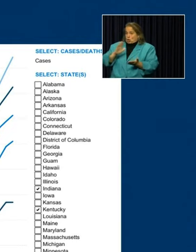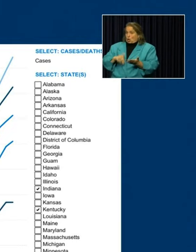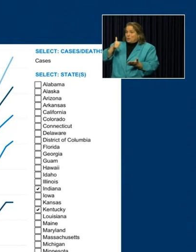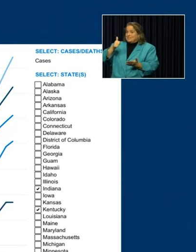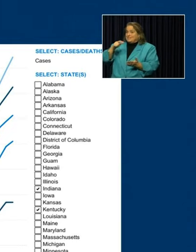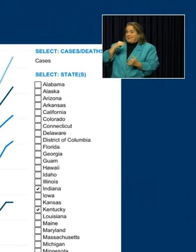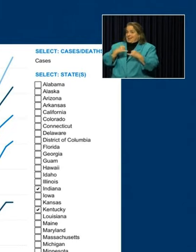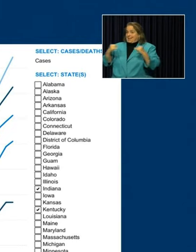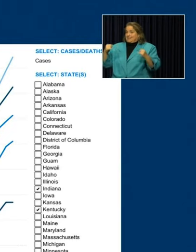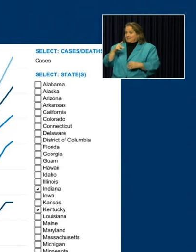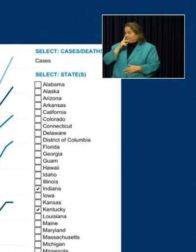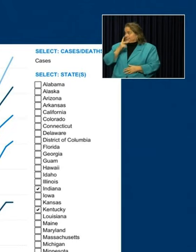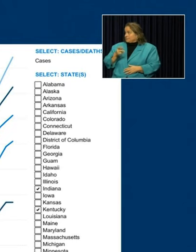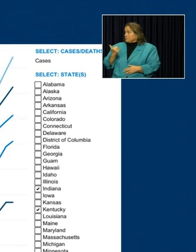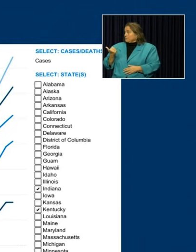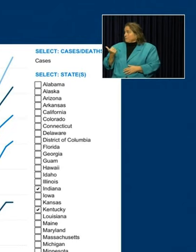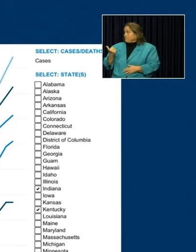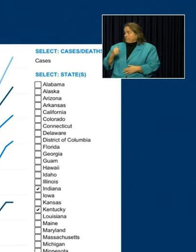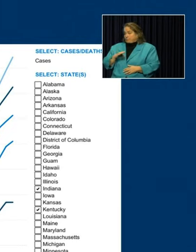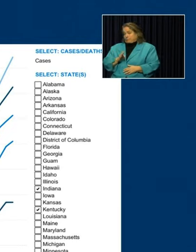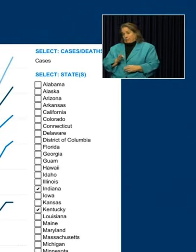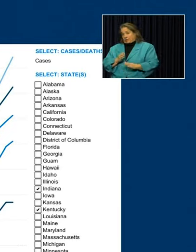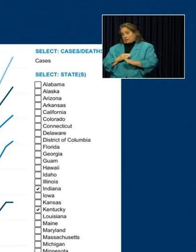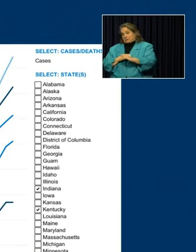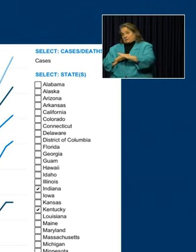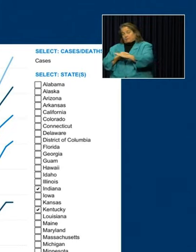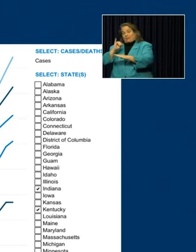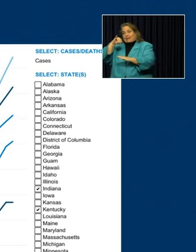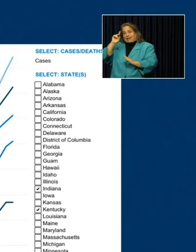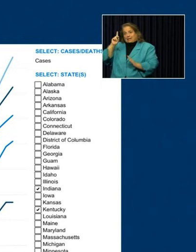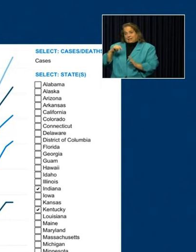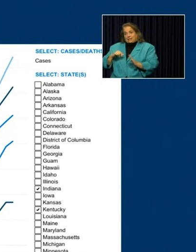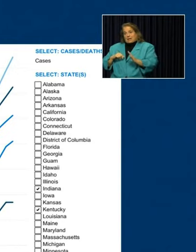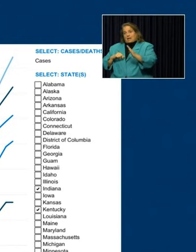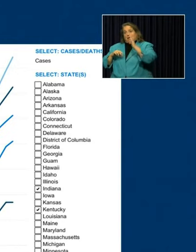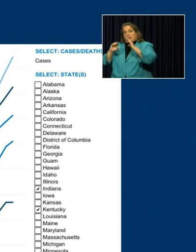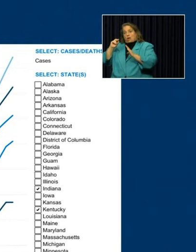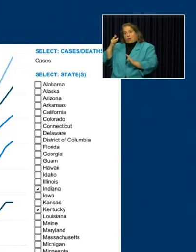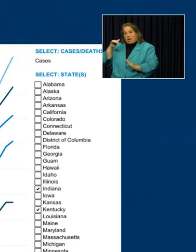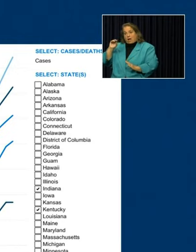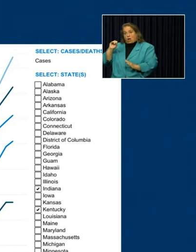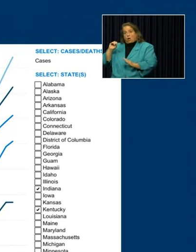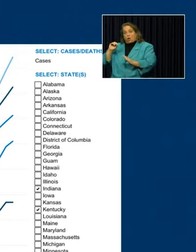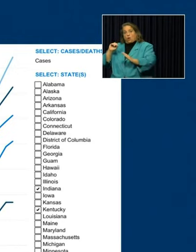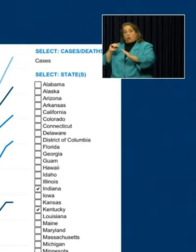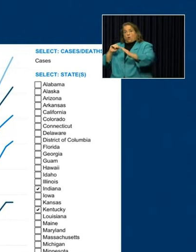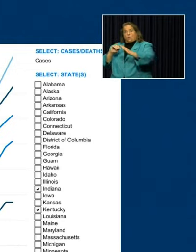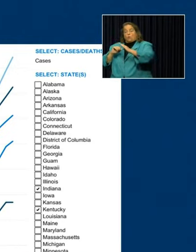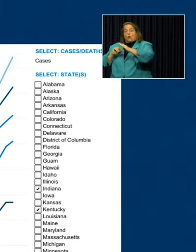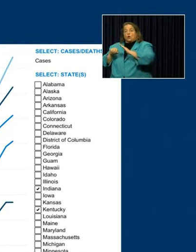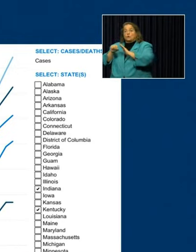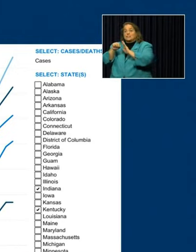IS WORKING, BUT LET'S MAKE SURE THAT ALL THAT DOES IS INSPIRE US